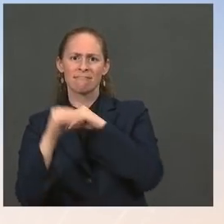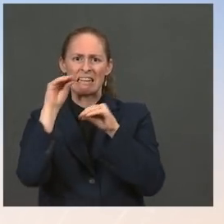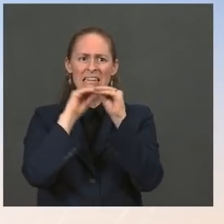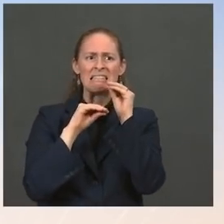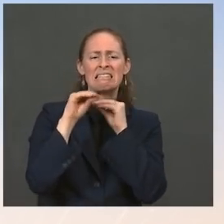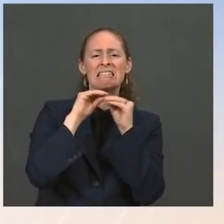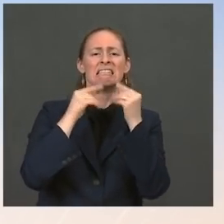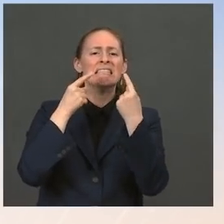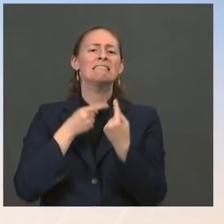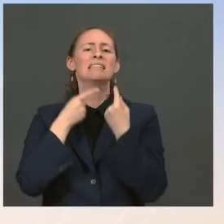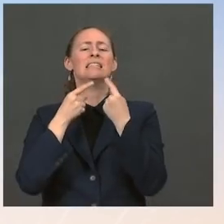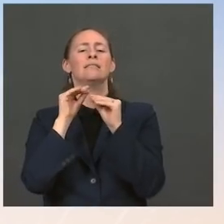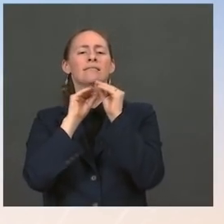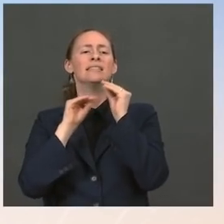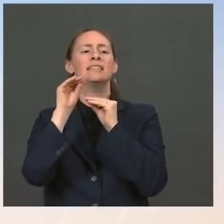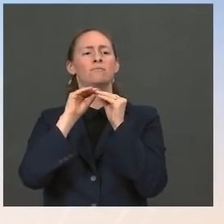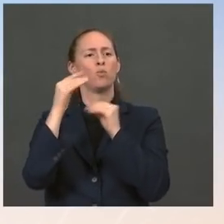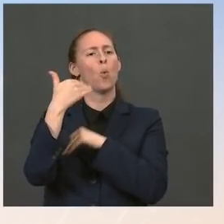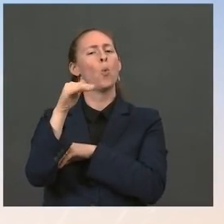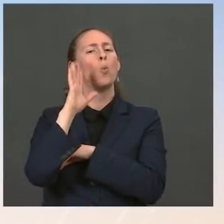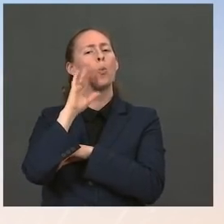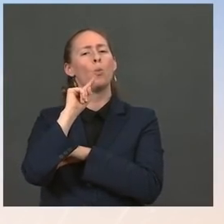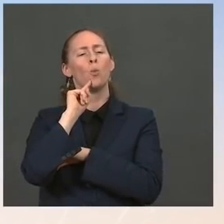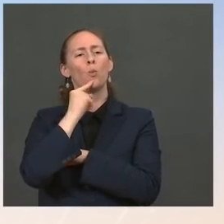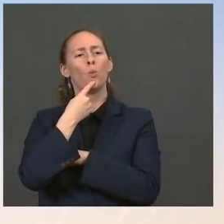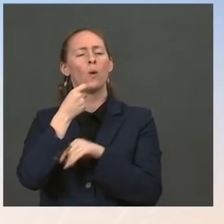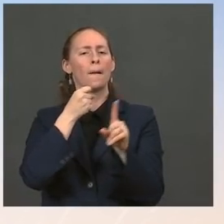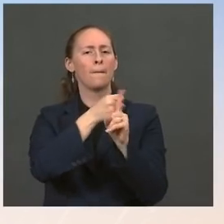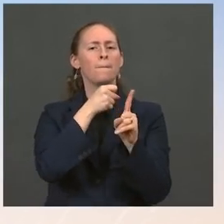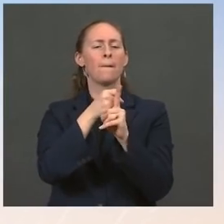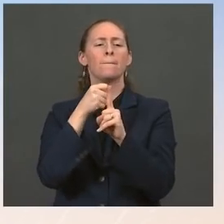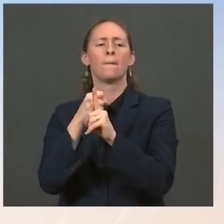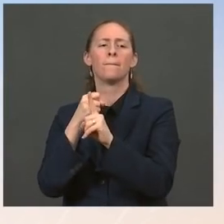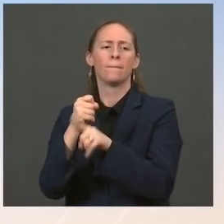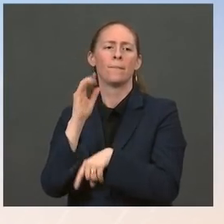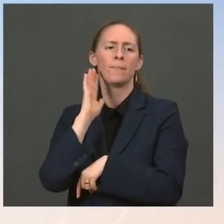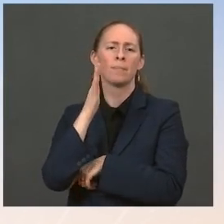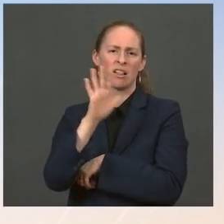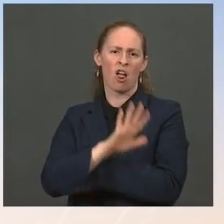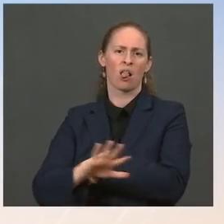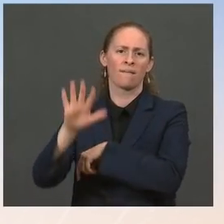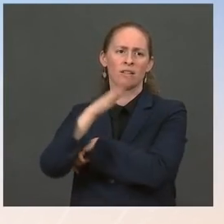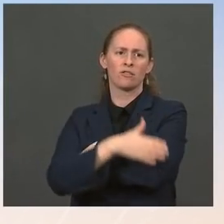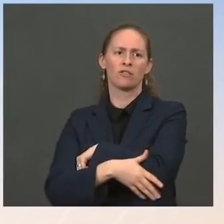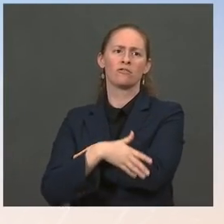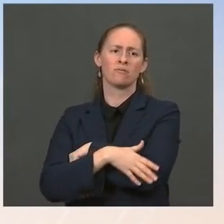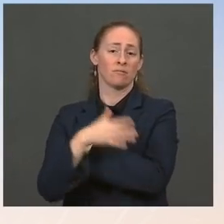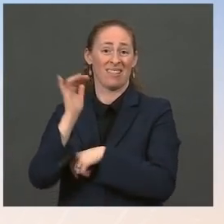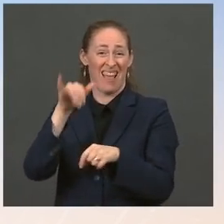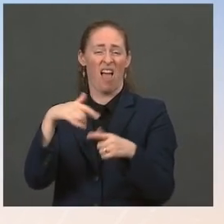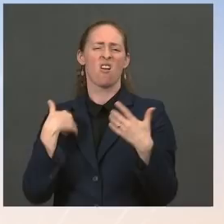And we're seeing the impact on markets across the country. We don't want that to be the case, of course.